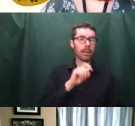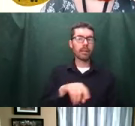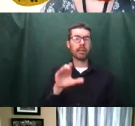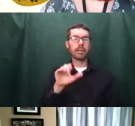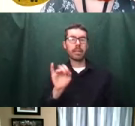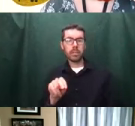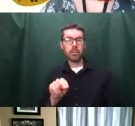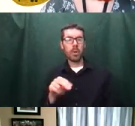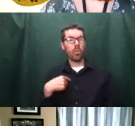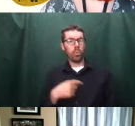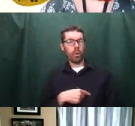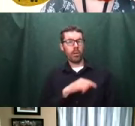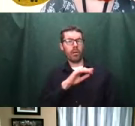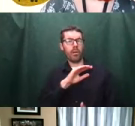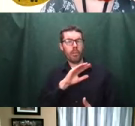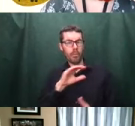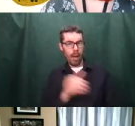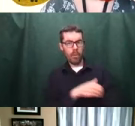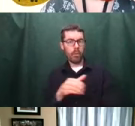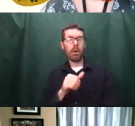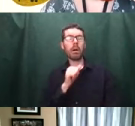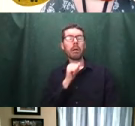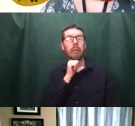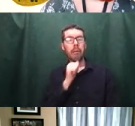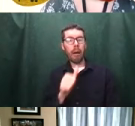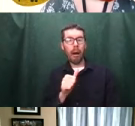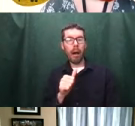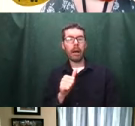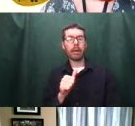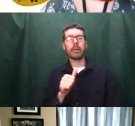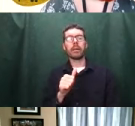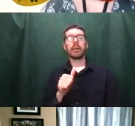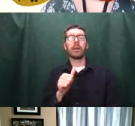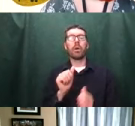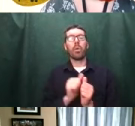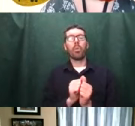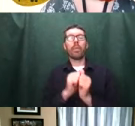despite the complexity of our identities but because of them. Only universal collective